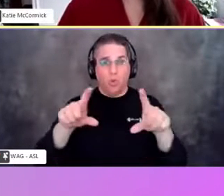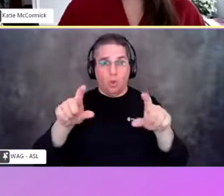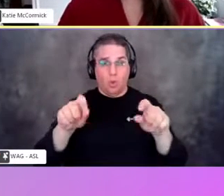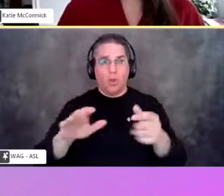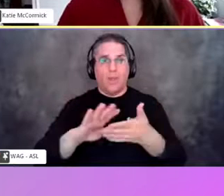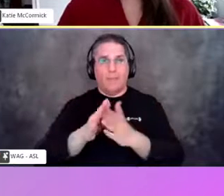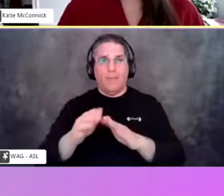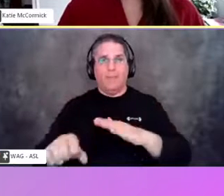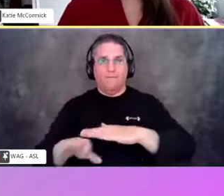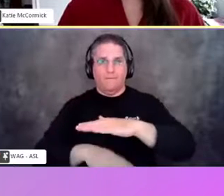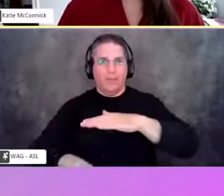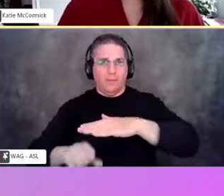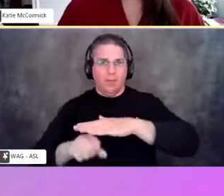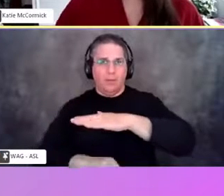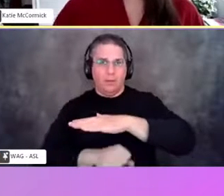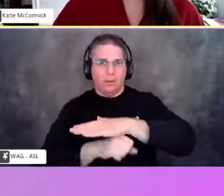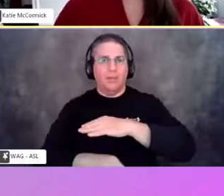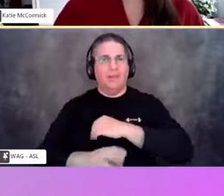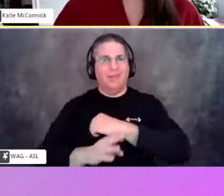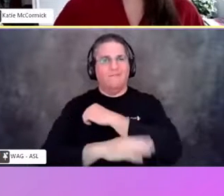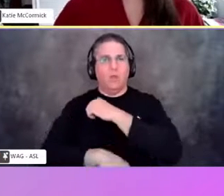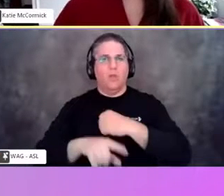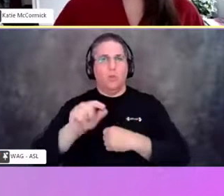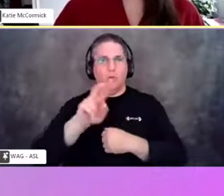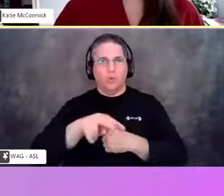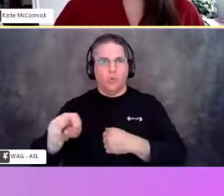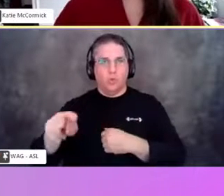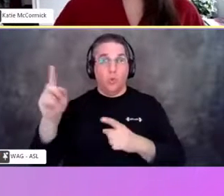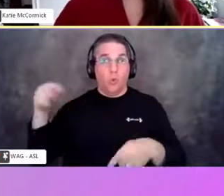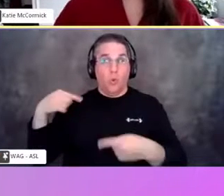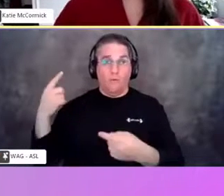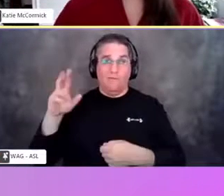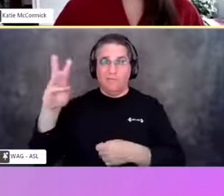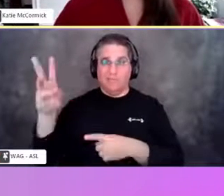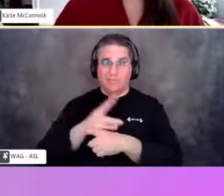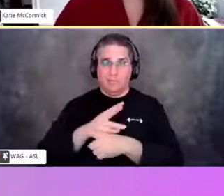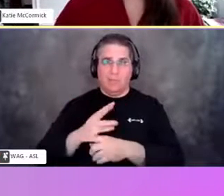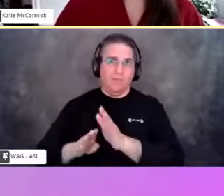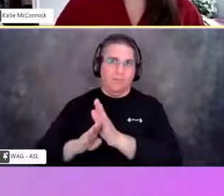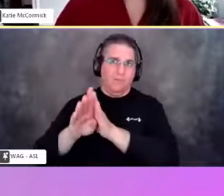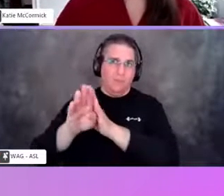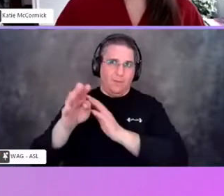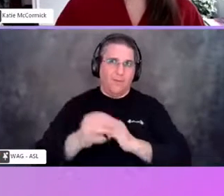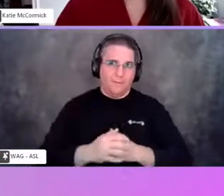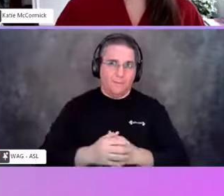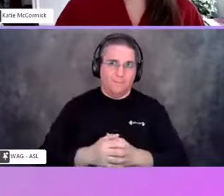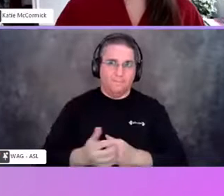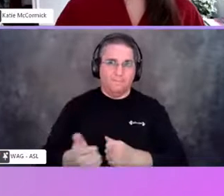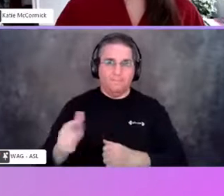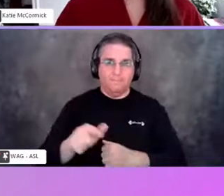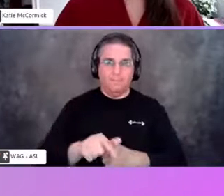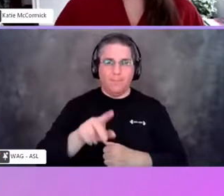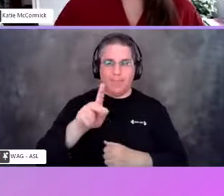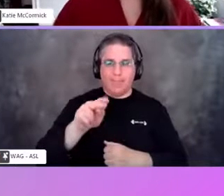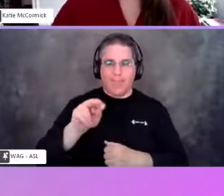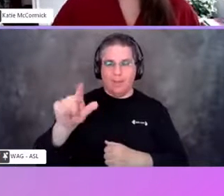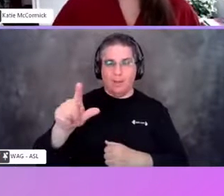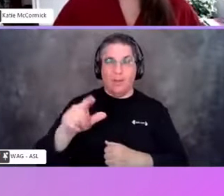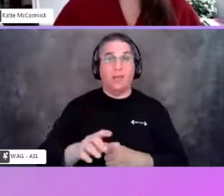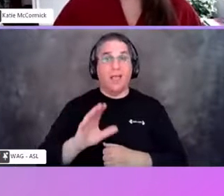to create this clarity that we need. The accessibility scorecard became a fundamental in fall of 2022